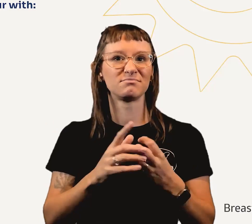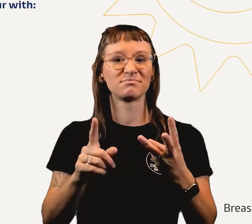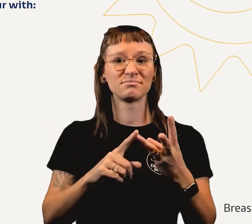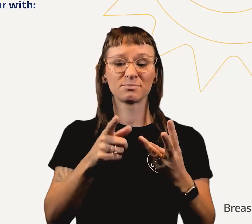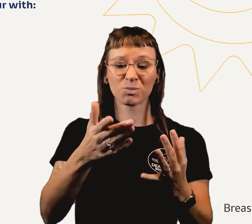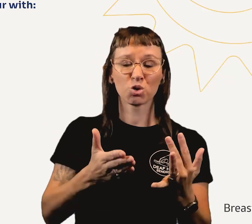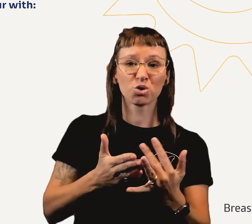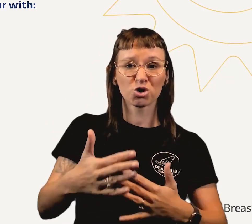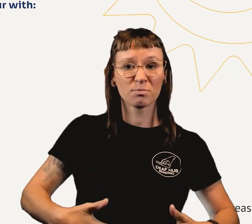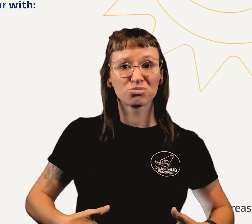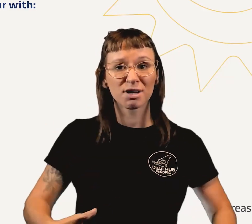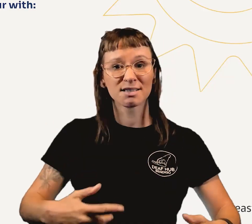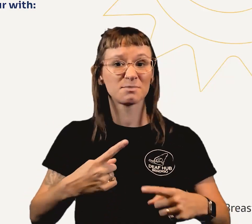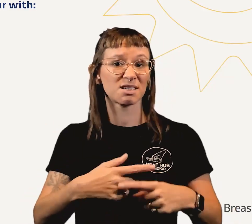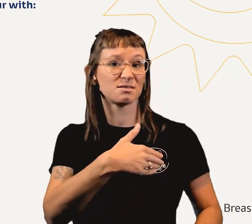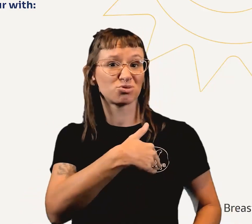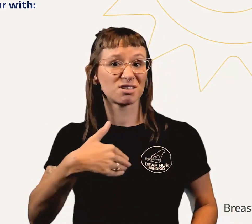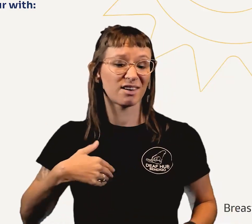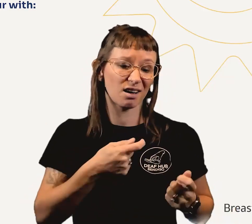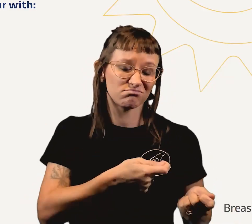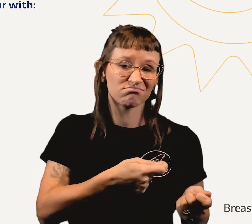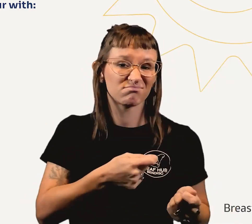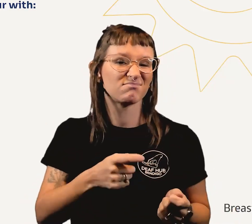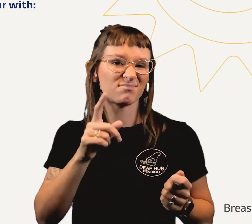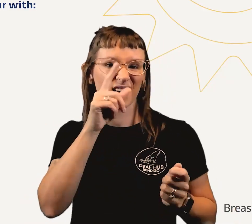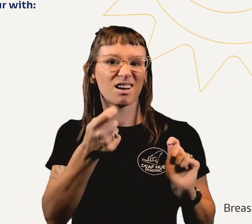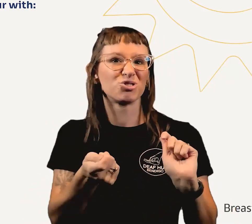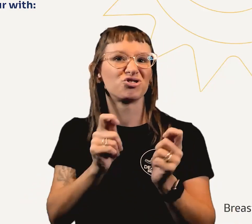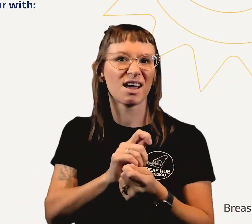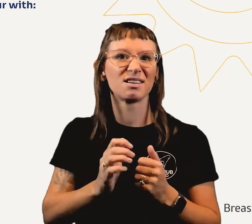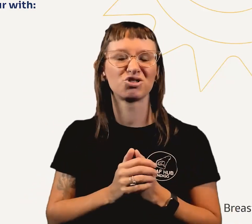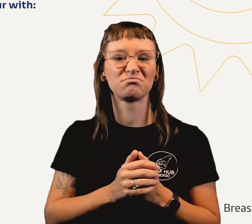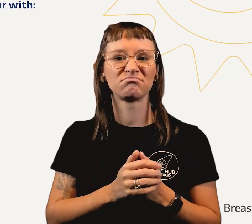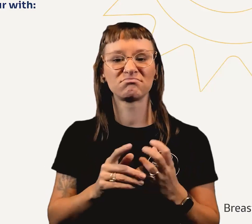changes to the breast can occur with: 1- Puberty. 2- The menstrual cycle. 3- During